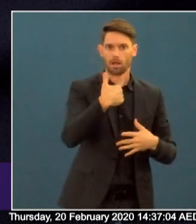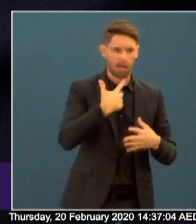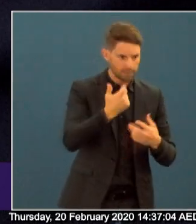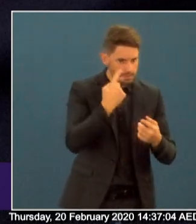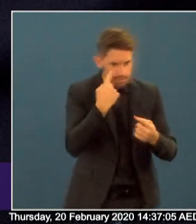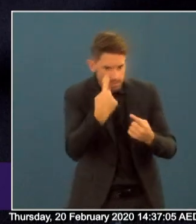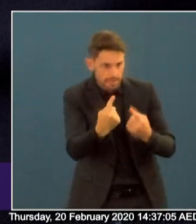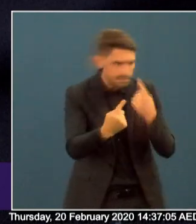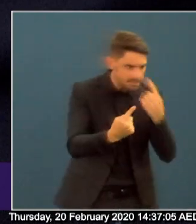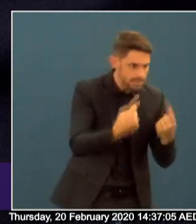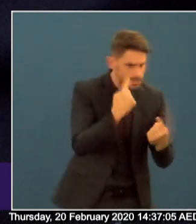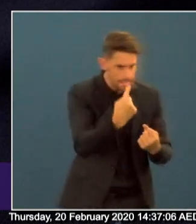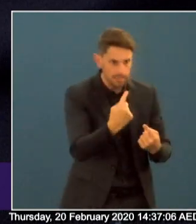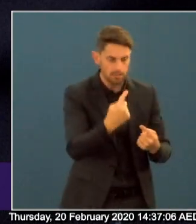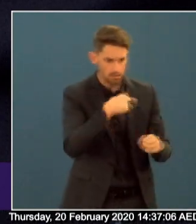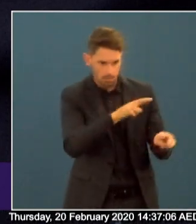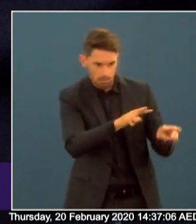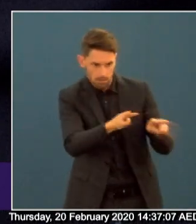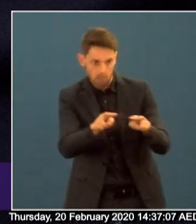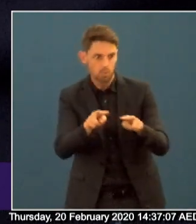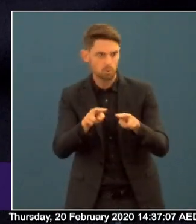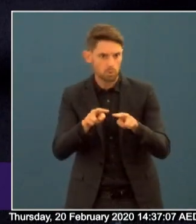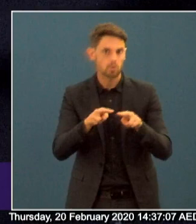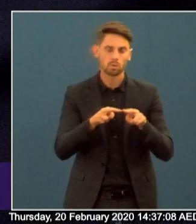that enable me to see things as a person.